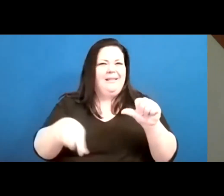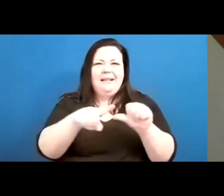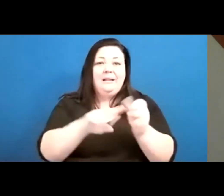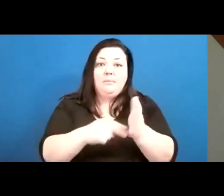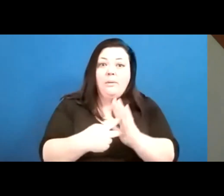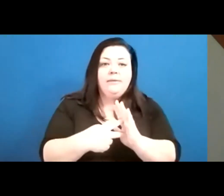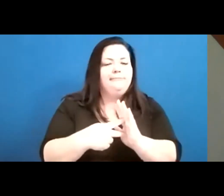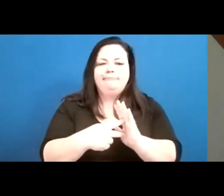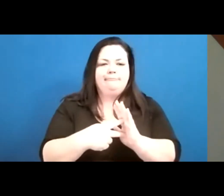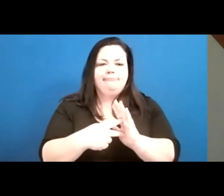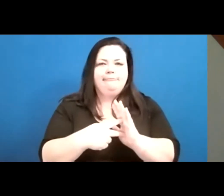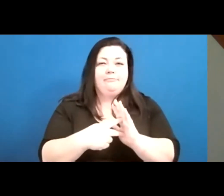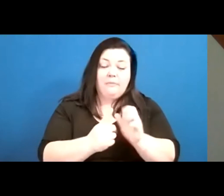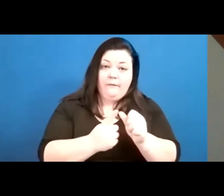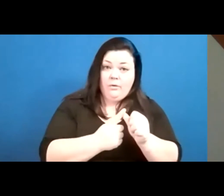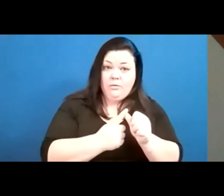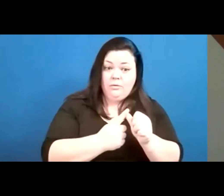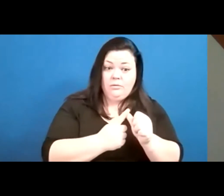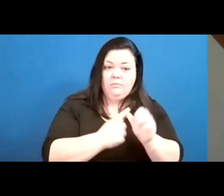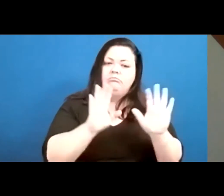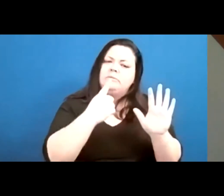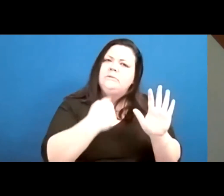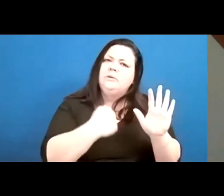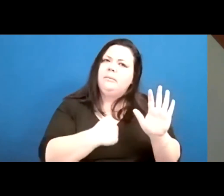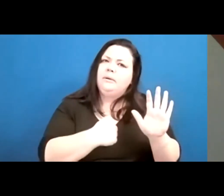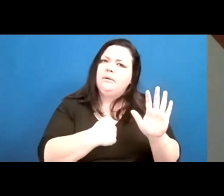at first. tell me, is this good for you?//